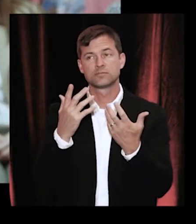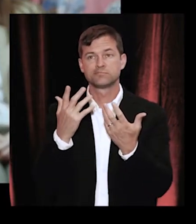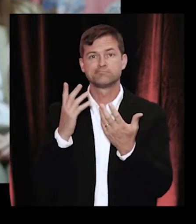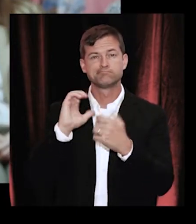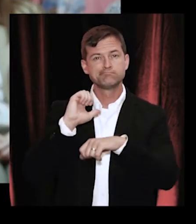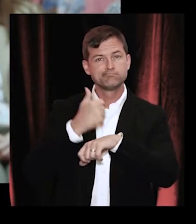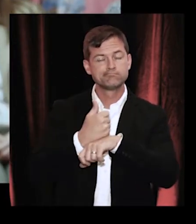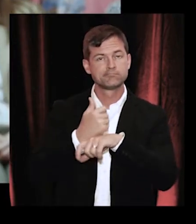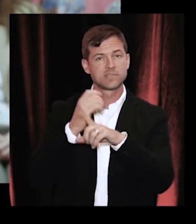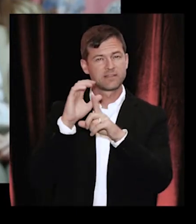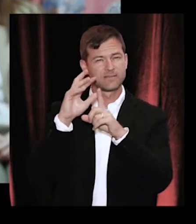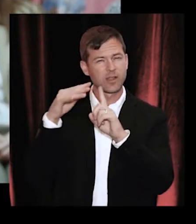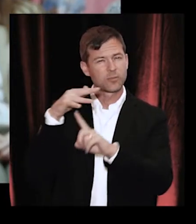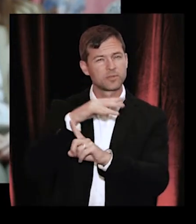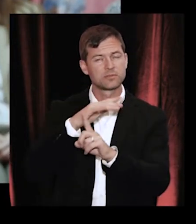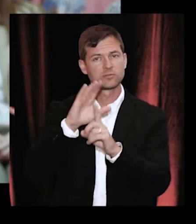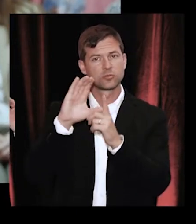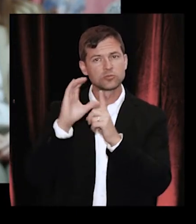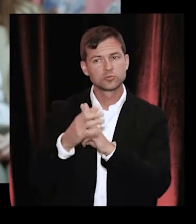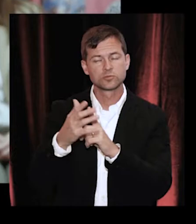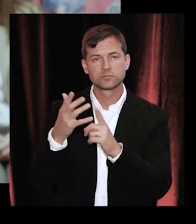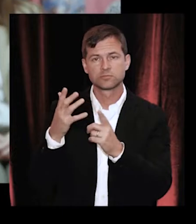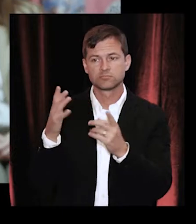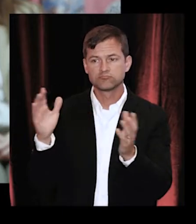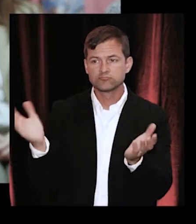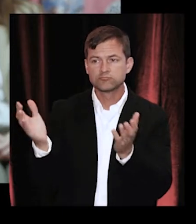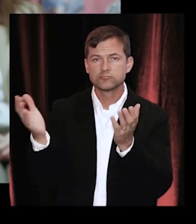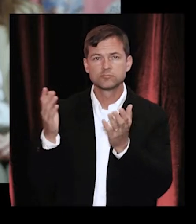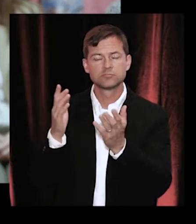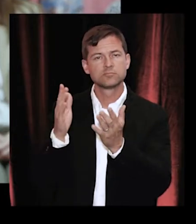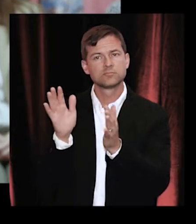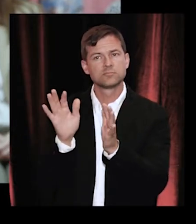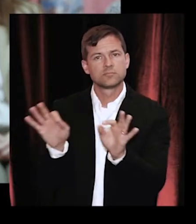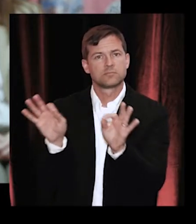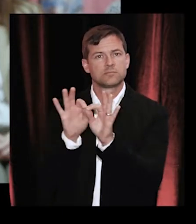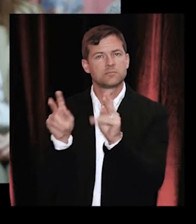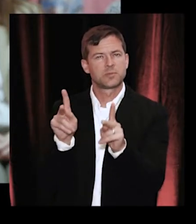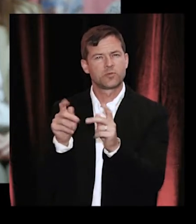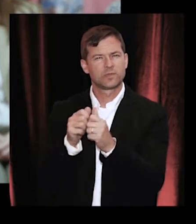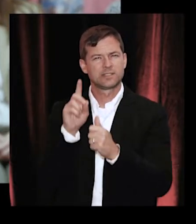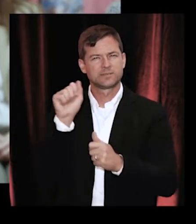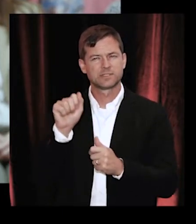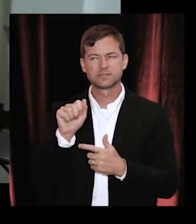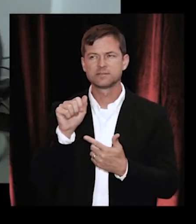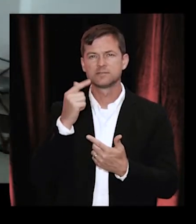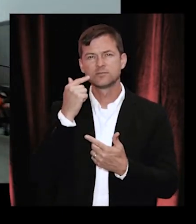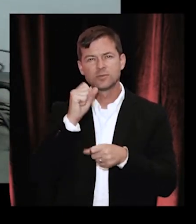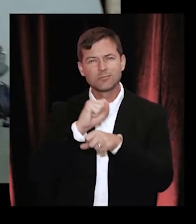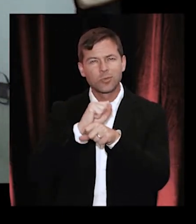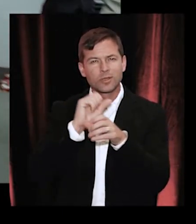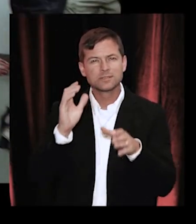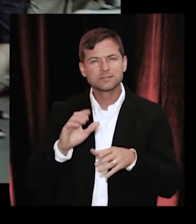and culture that promotes the value of people with disabilities. Employees with disabilities.